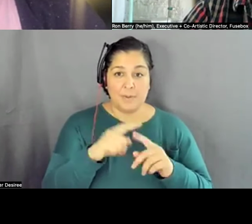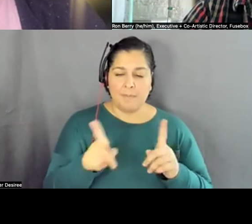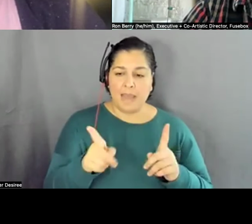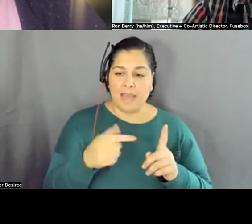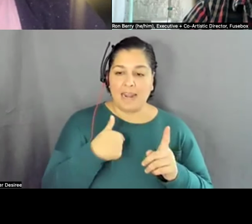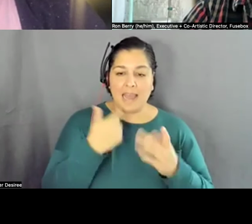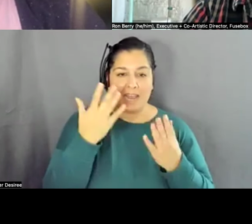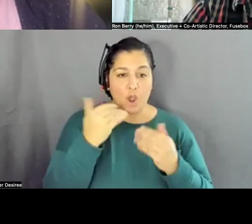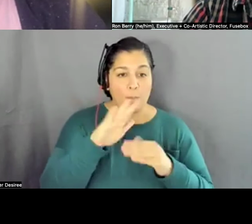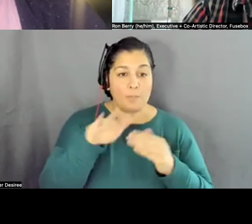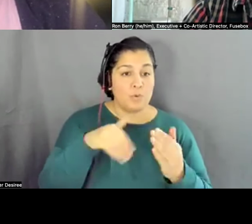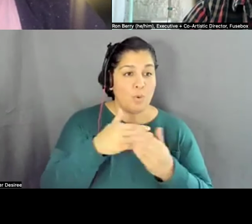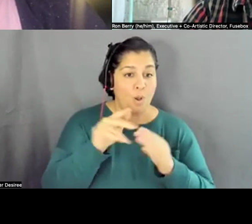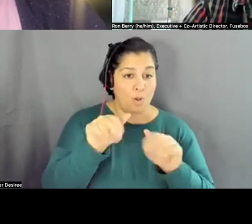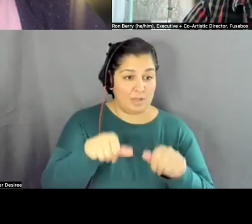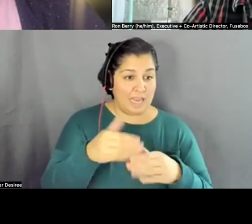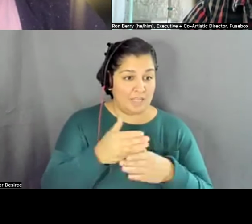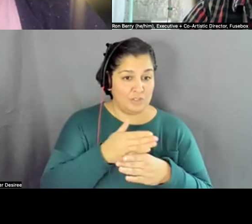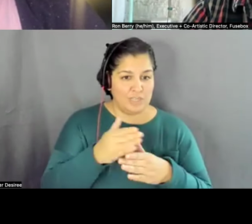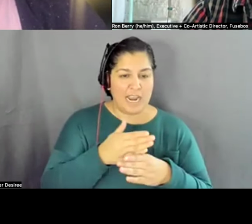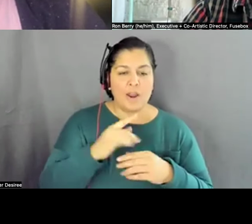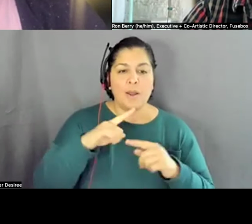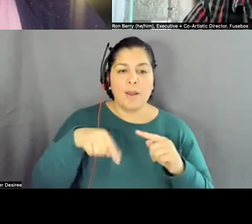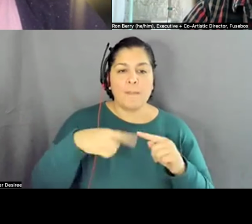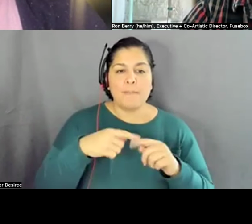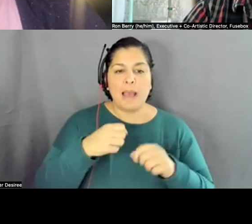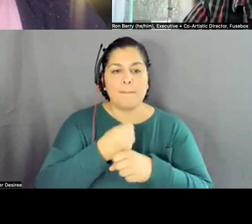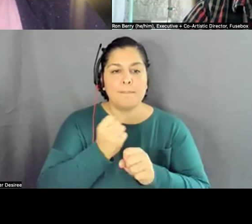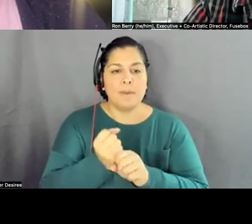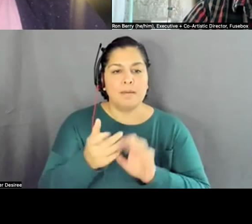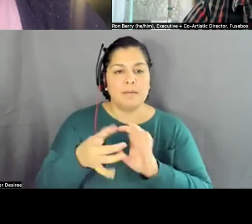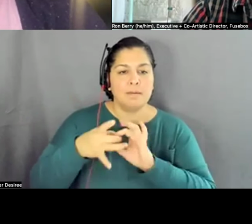It's about creating relationships with partners, in public spaces.